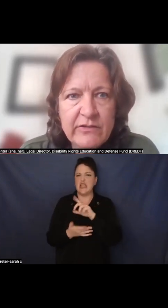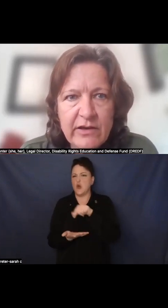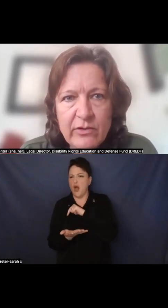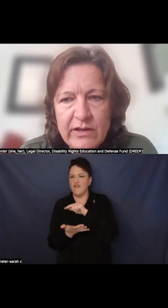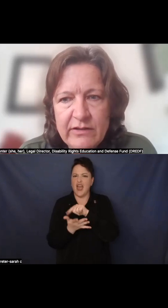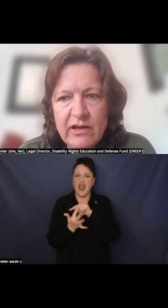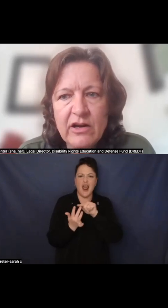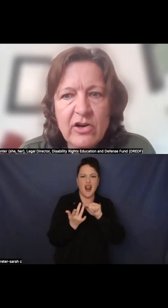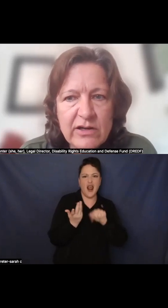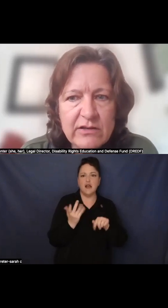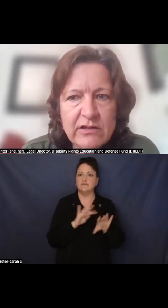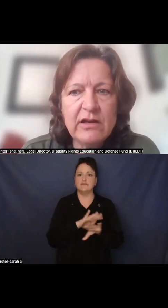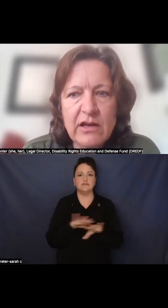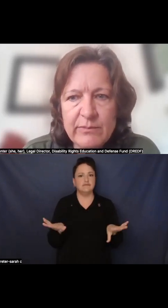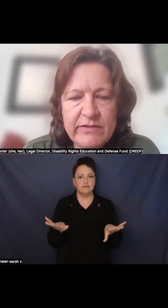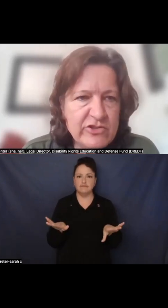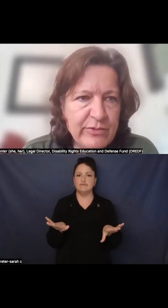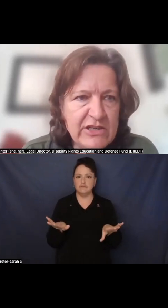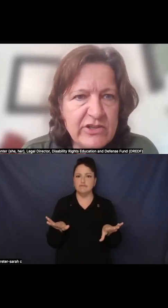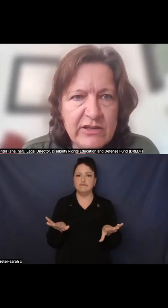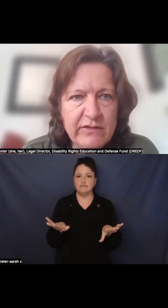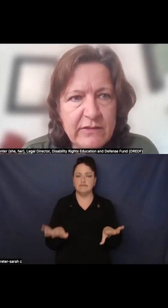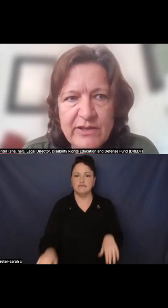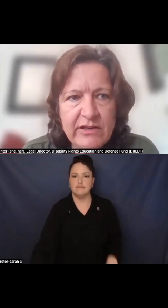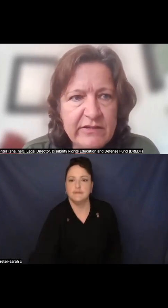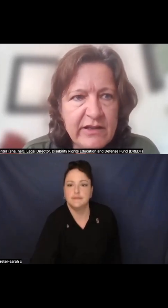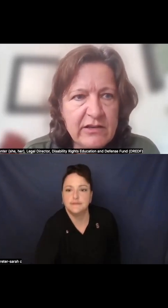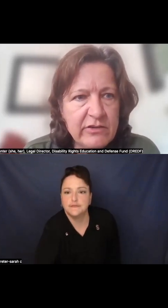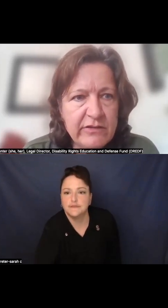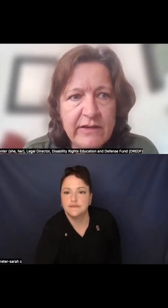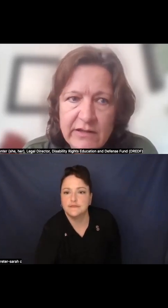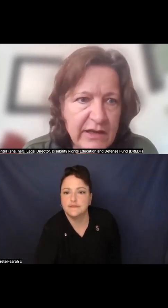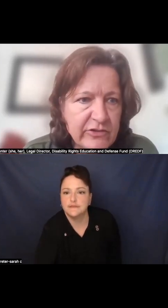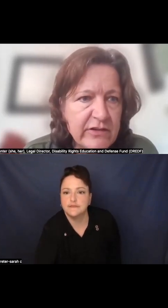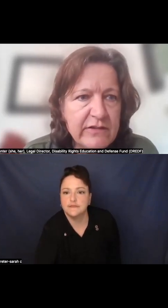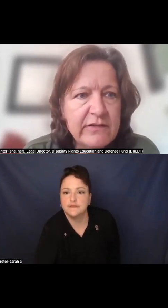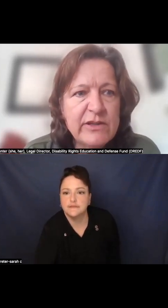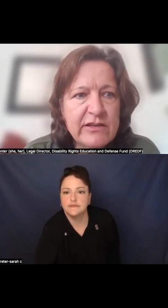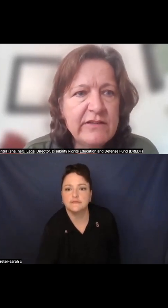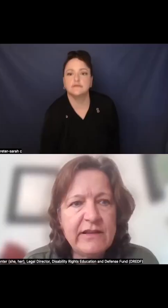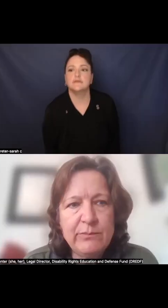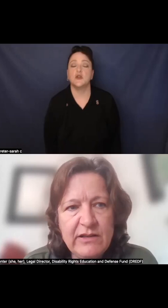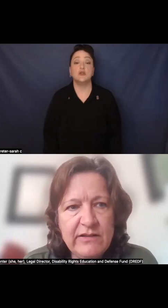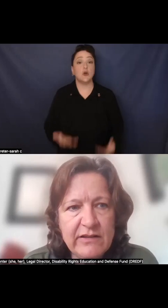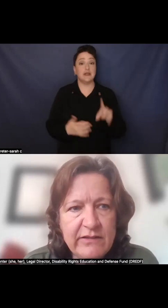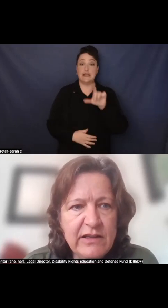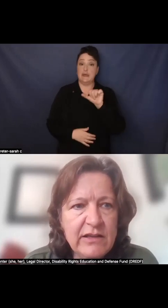So in our current situation, disabilities can include psychiatric disabilities like PTSD,